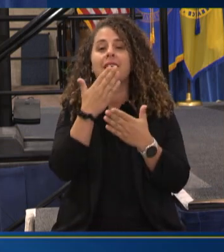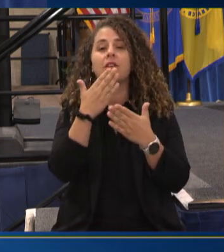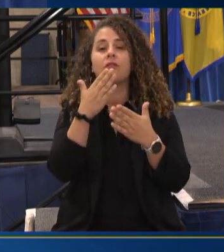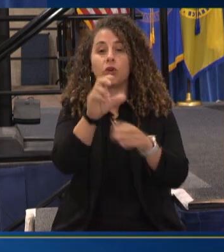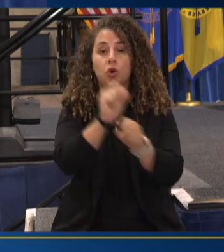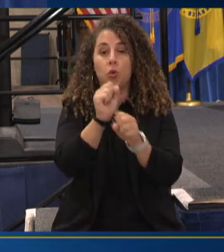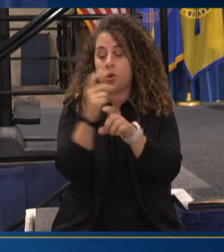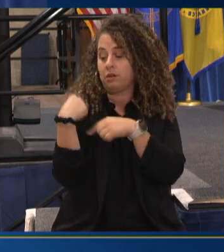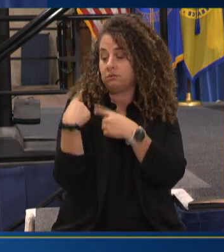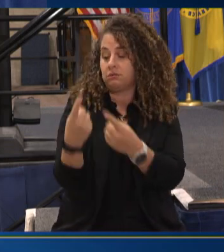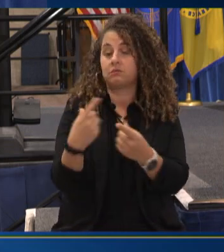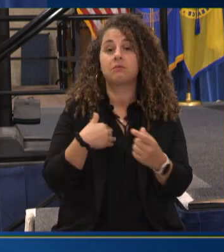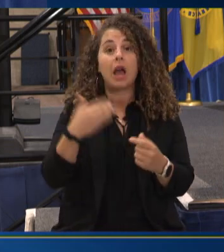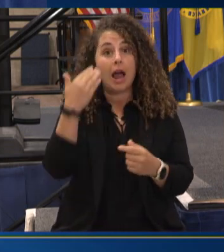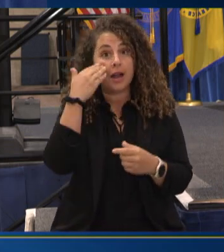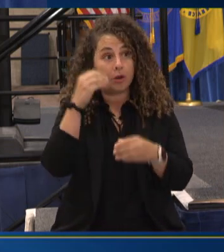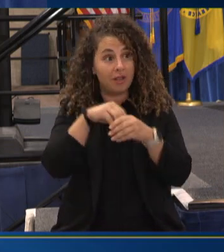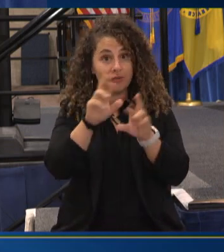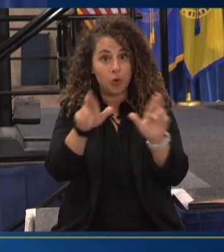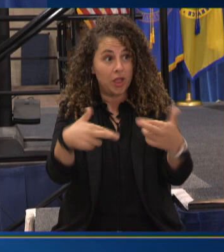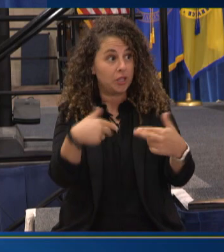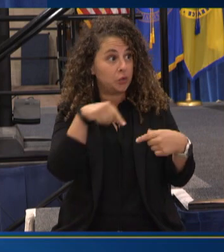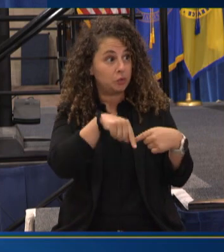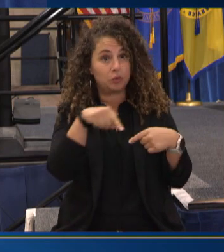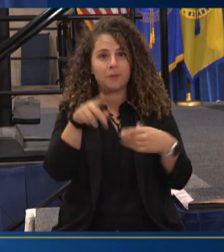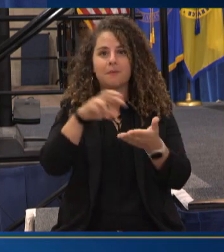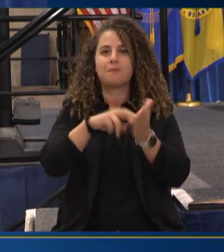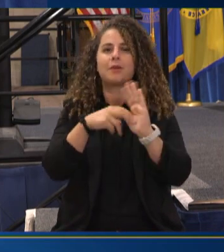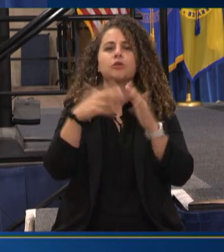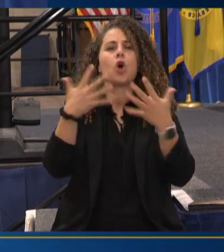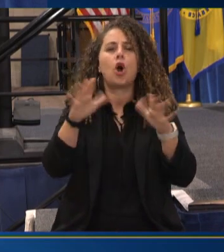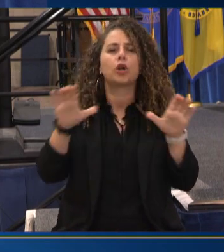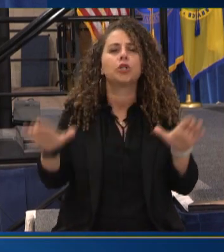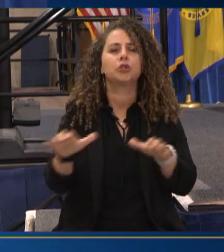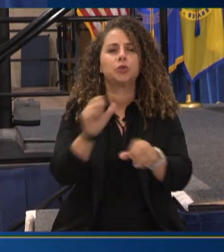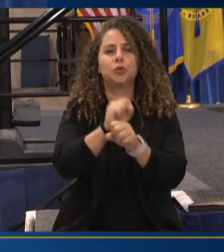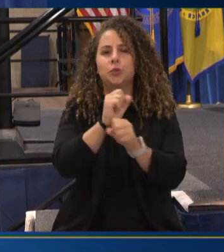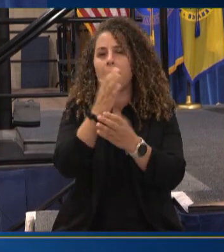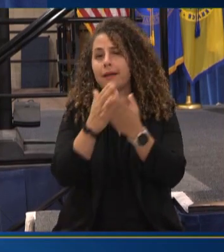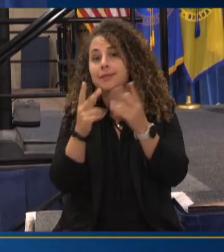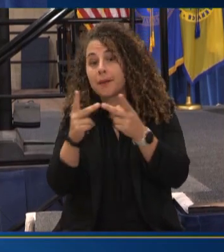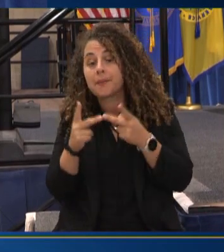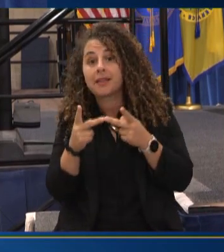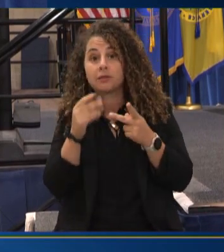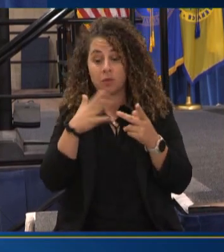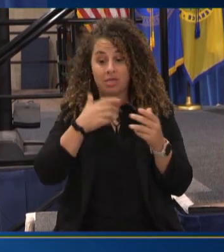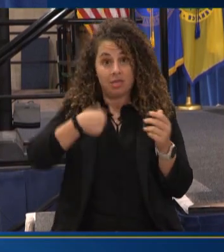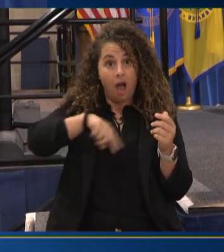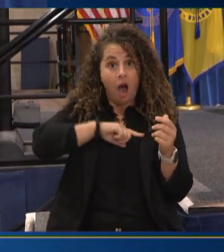because I know if you're in this room, it means you're already doing work somewhere. Whether that's with us as colleagues in